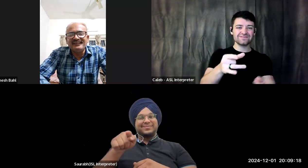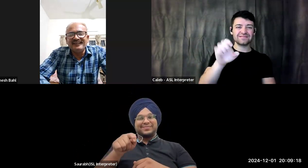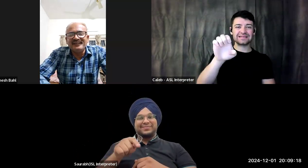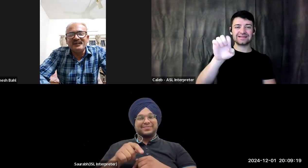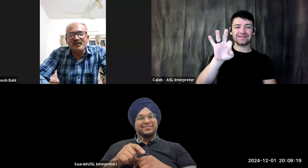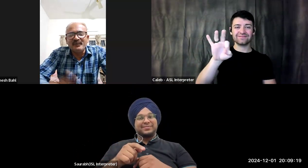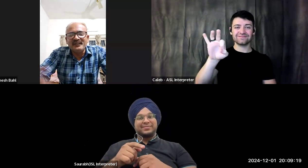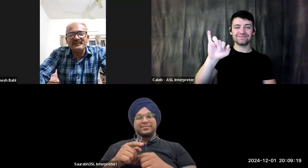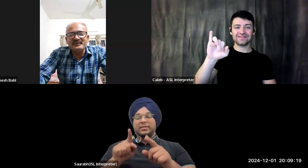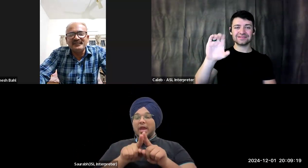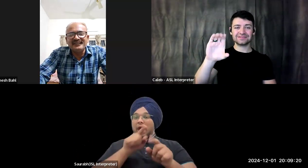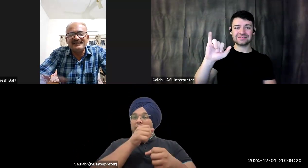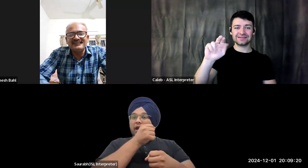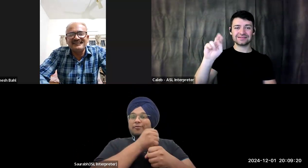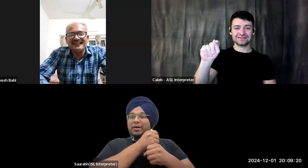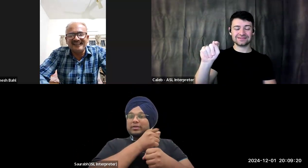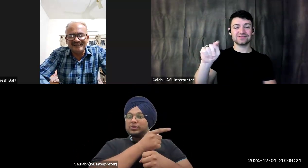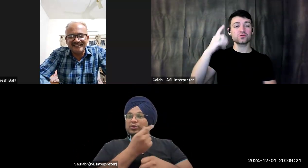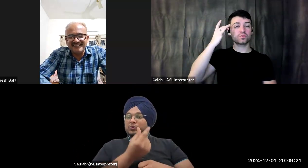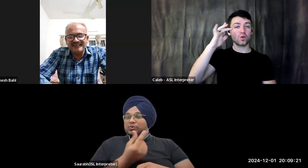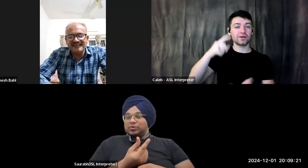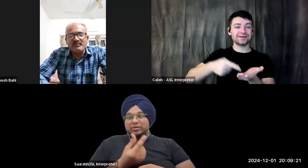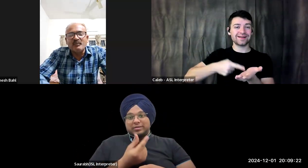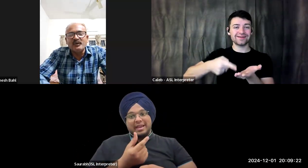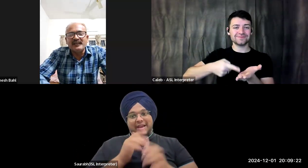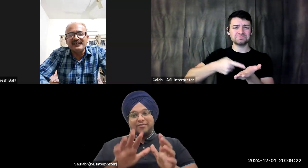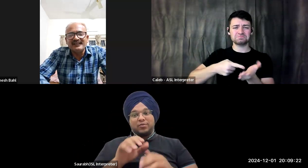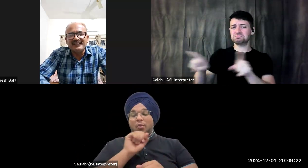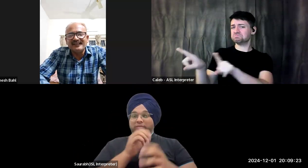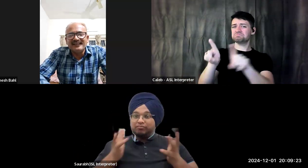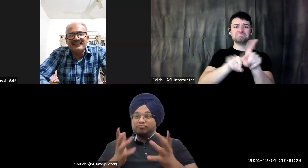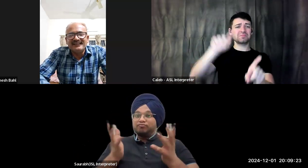Okay, even government is using this and they are promoting